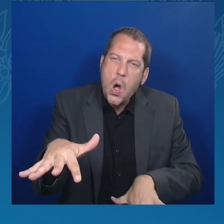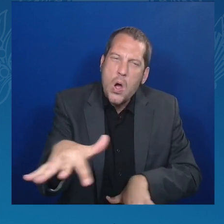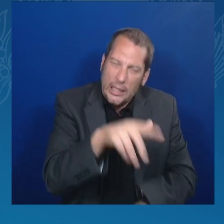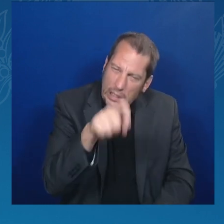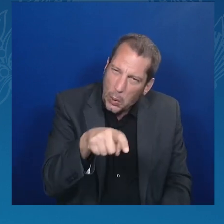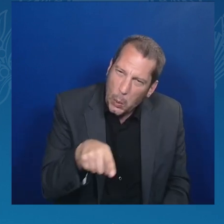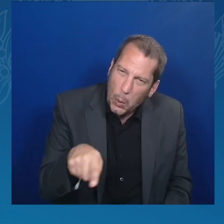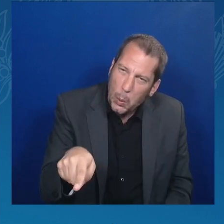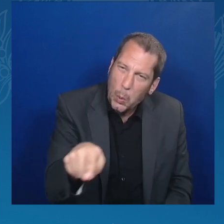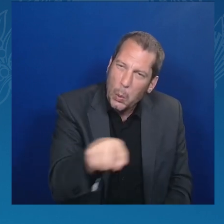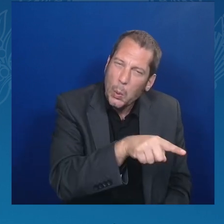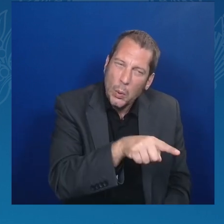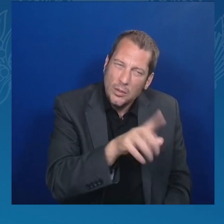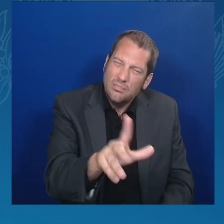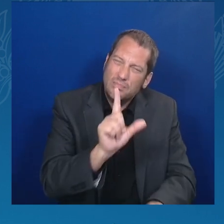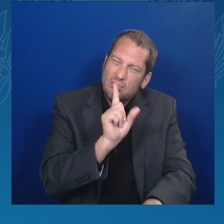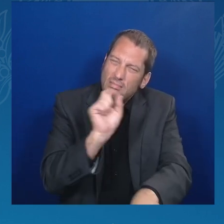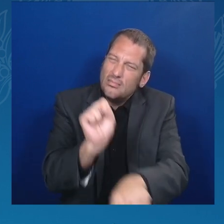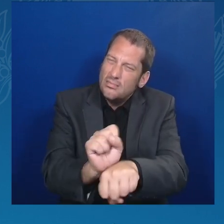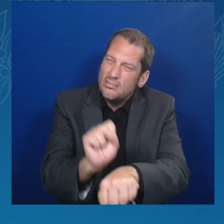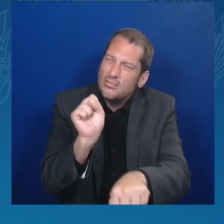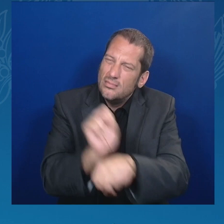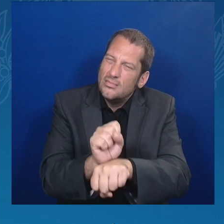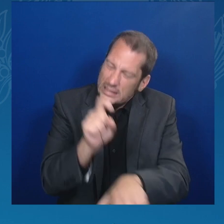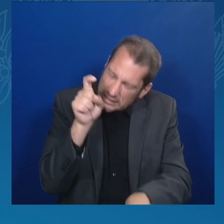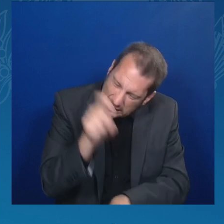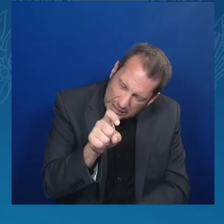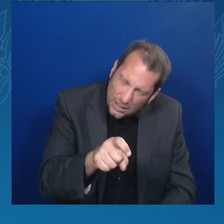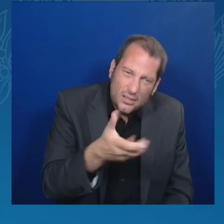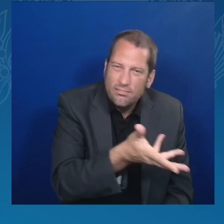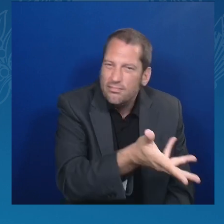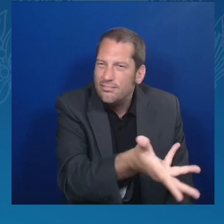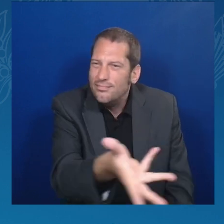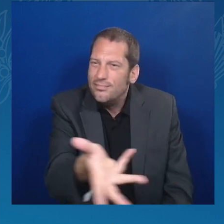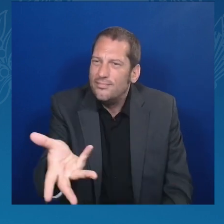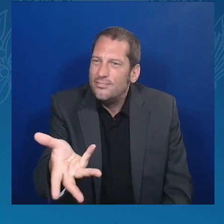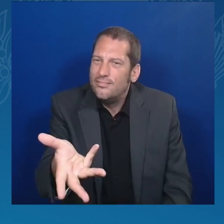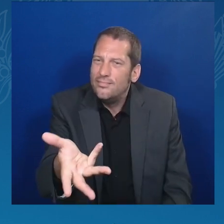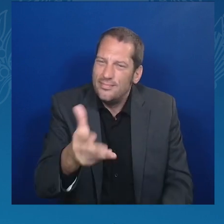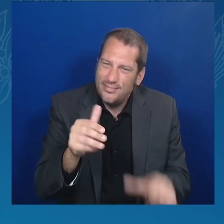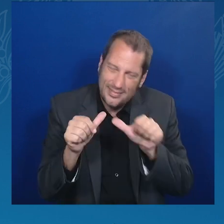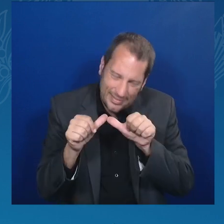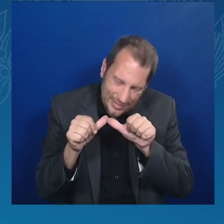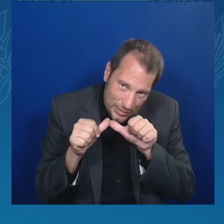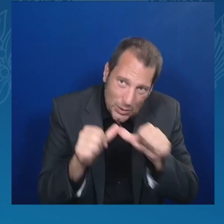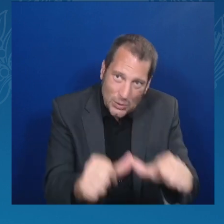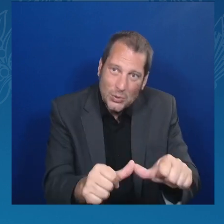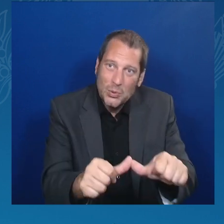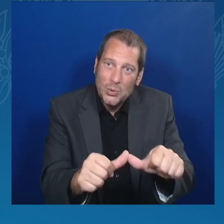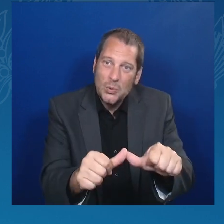We need you to continue to do what you know how to do so well. You're the best at it.